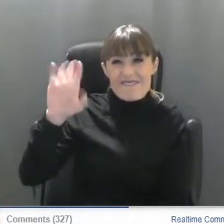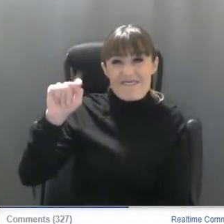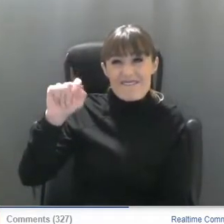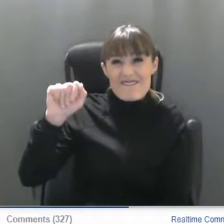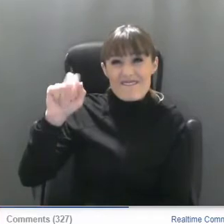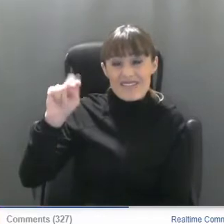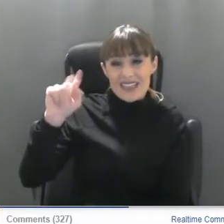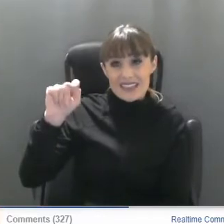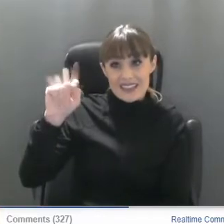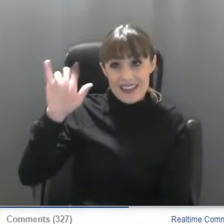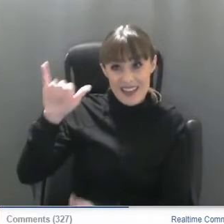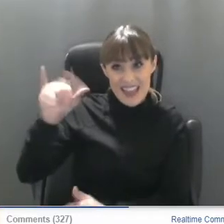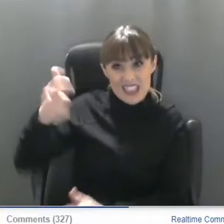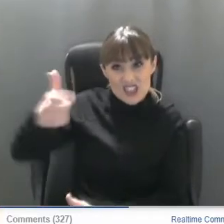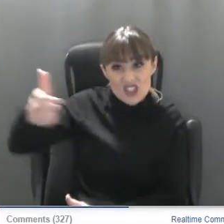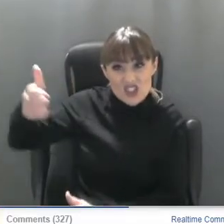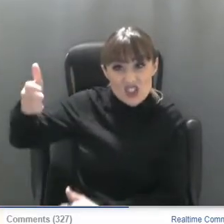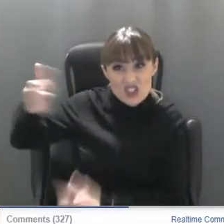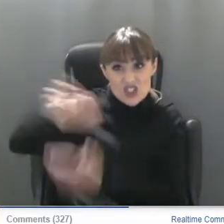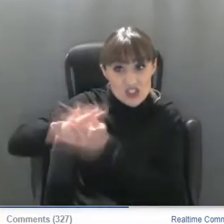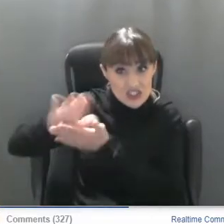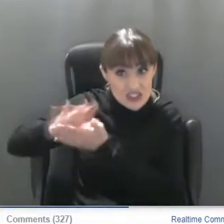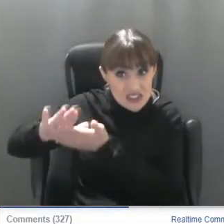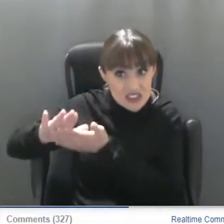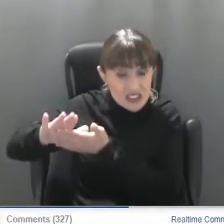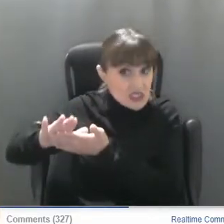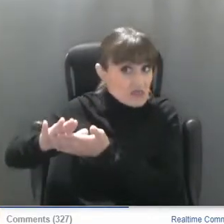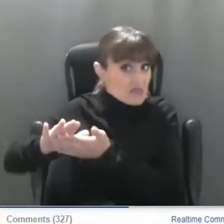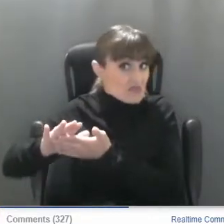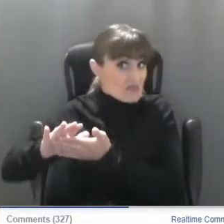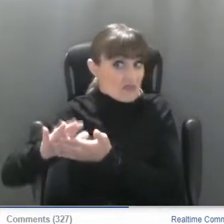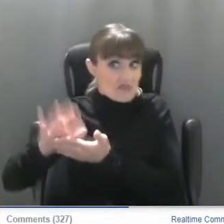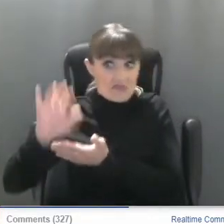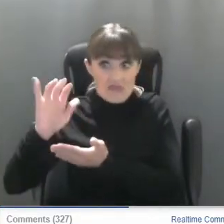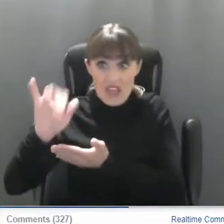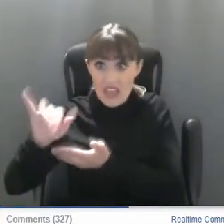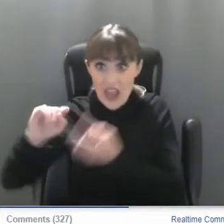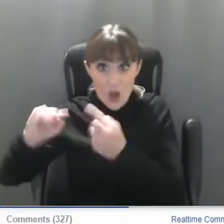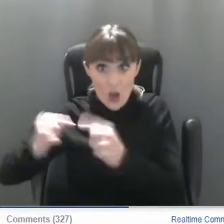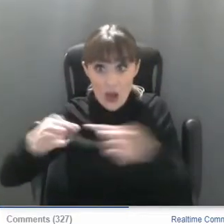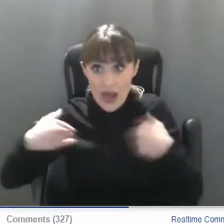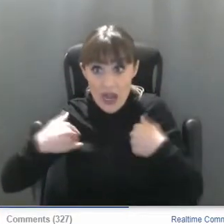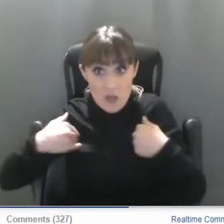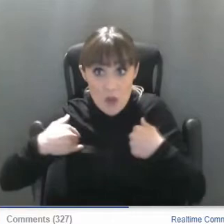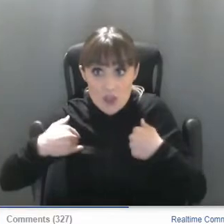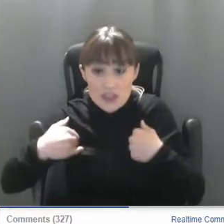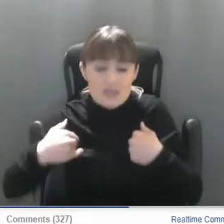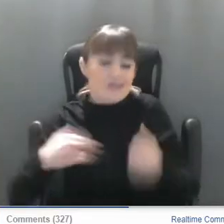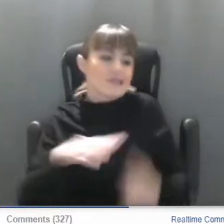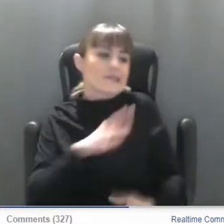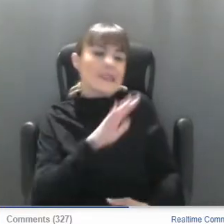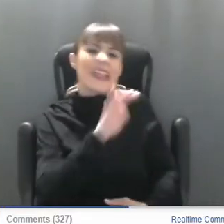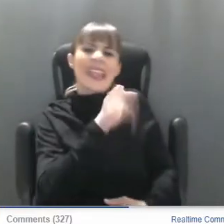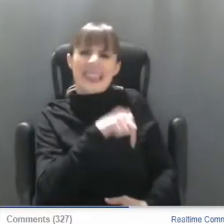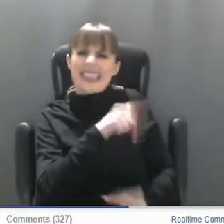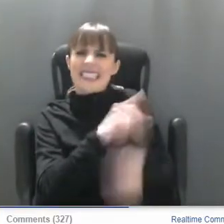question. It's some type of disinfectant that is safe for animals. I- now you've